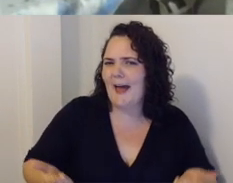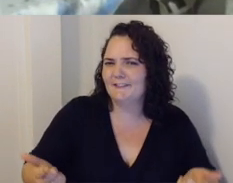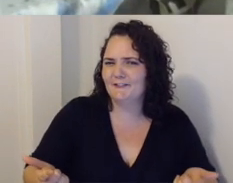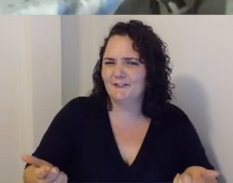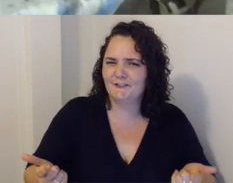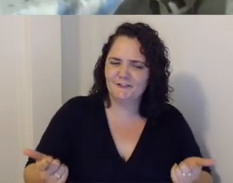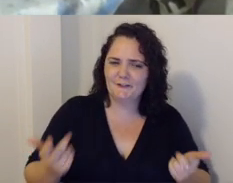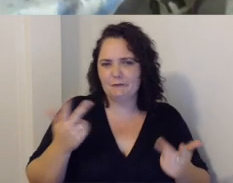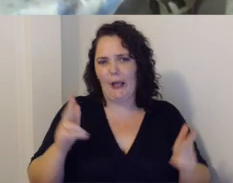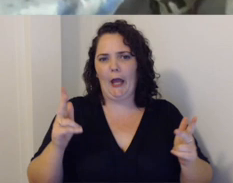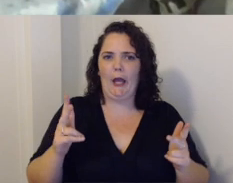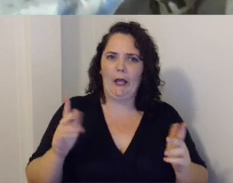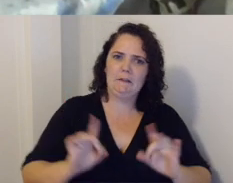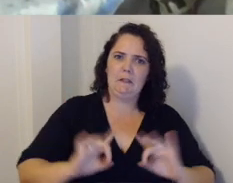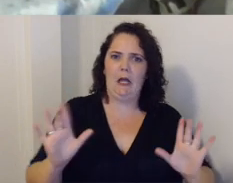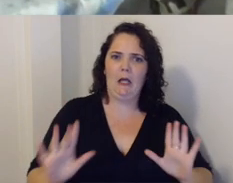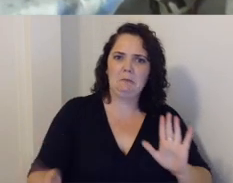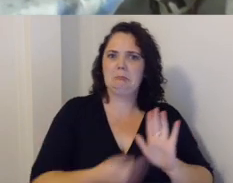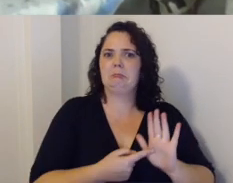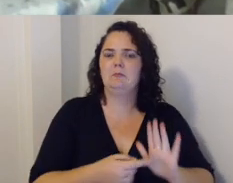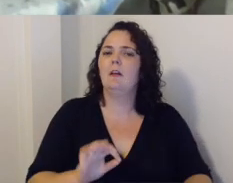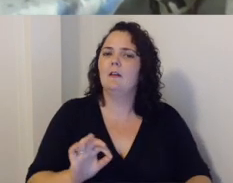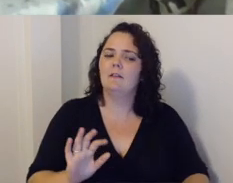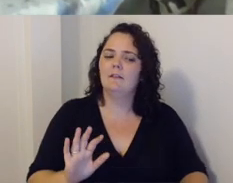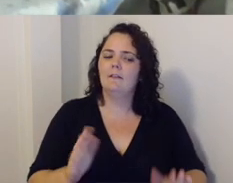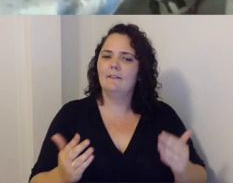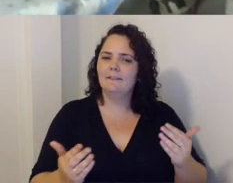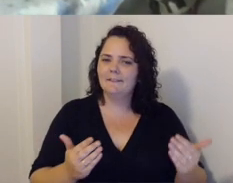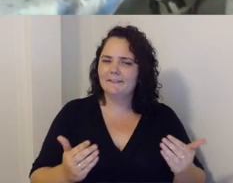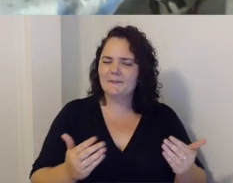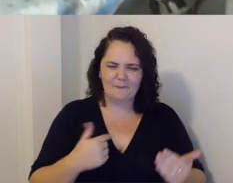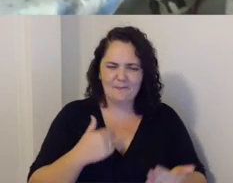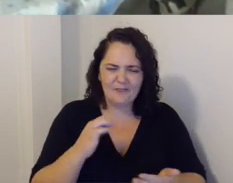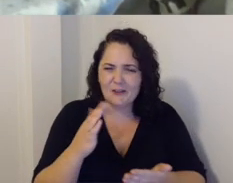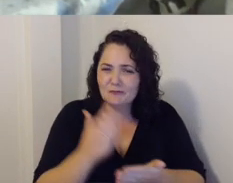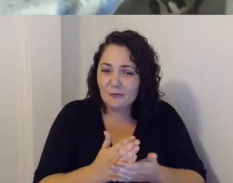in many ways I hope that kind of makes sense, I feel like I haven't articulated that very well